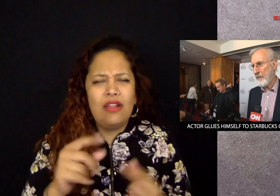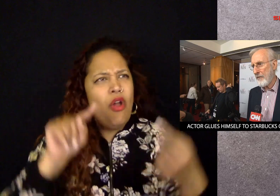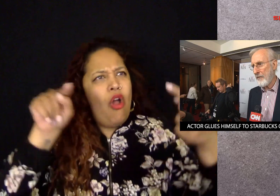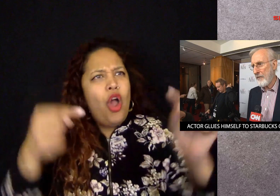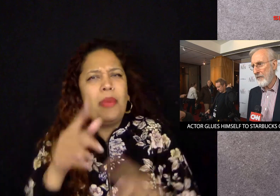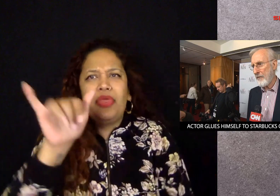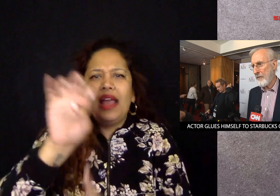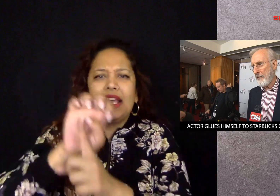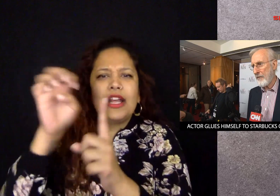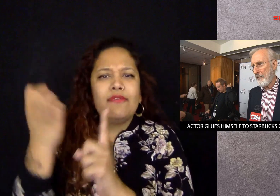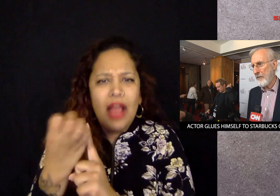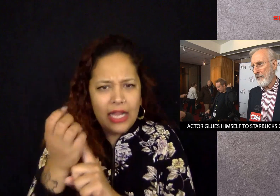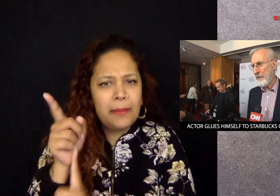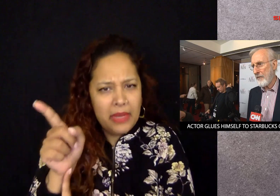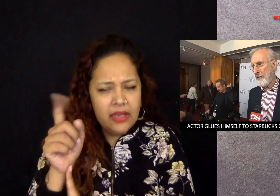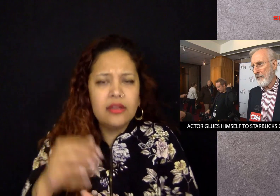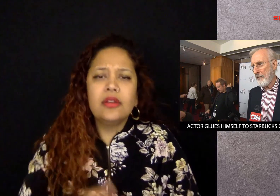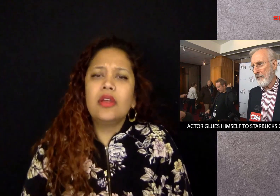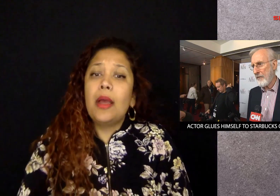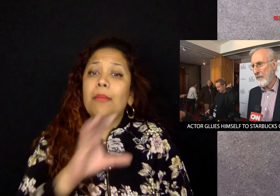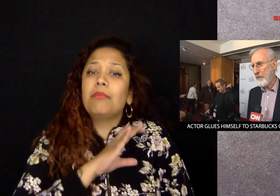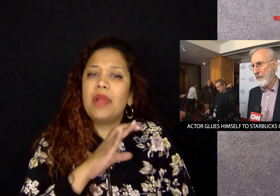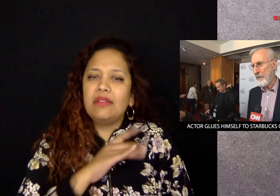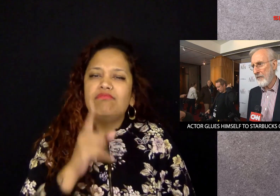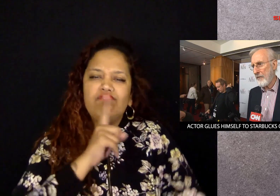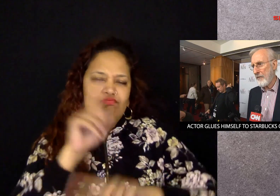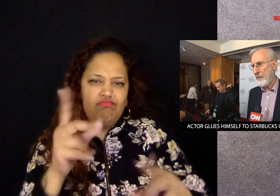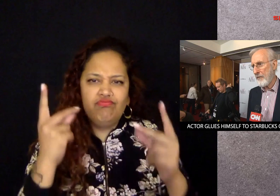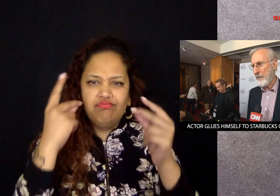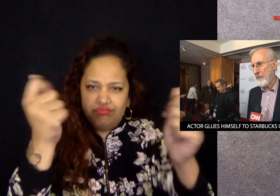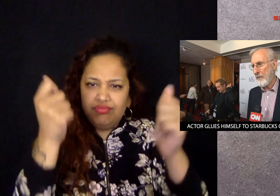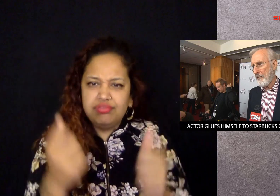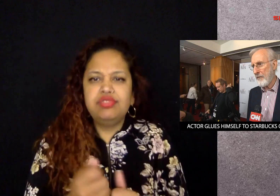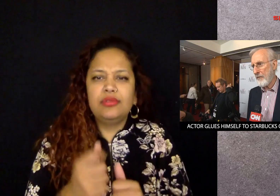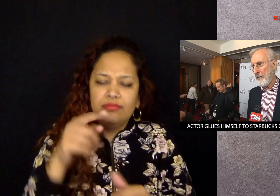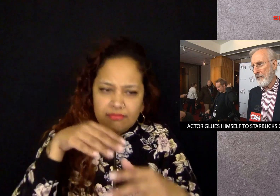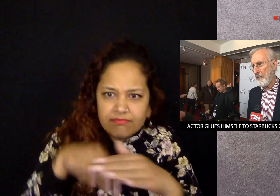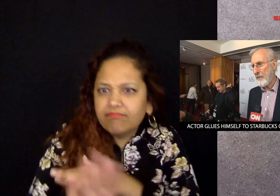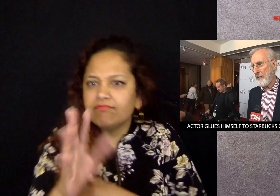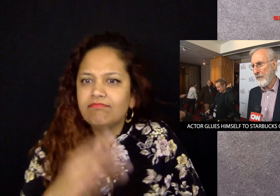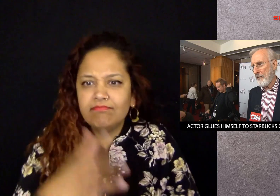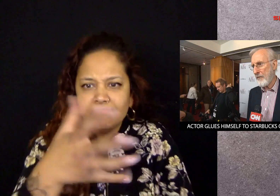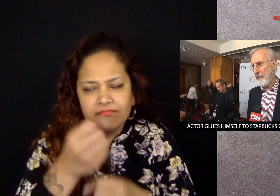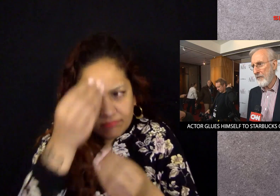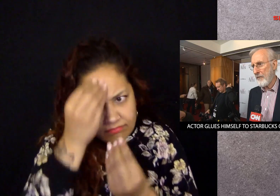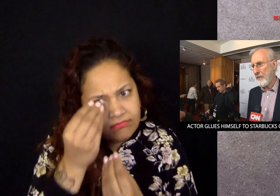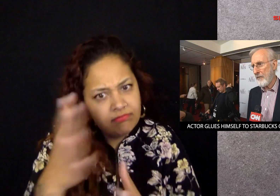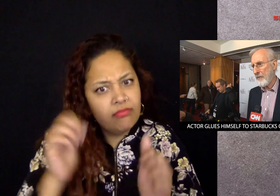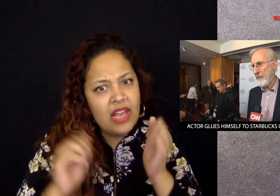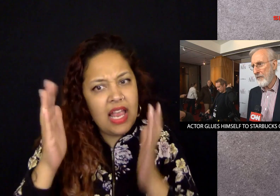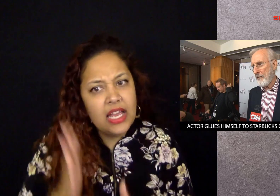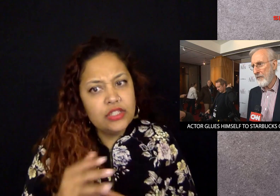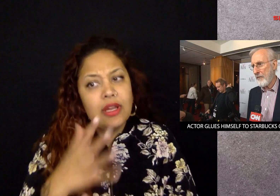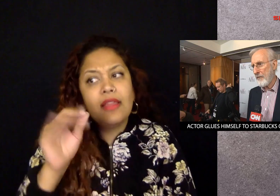those with lactose intolerance and harmful to the environment police eventually responded